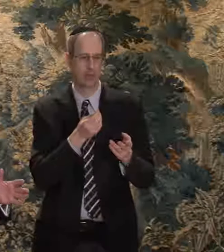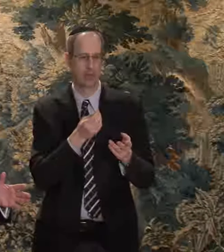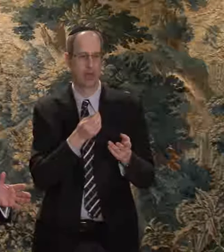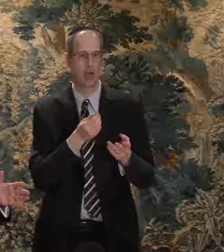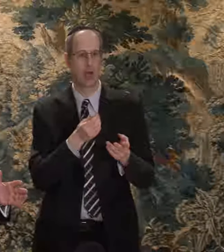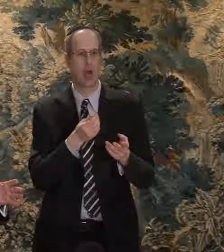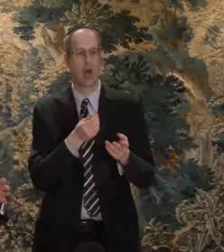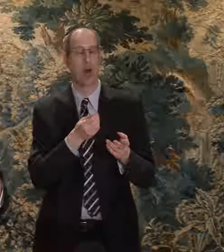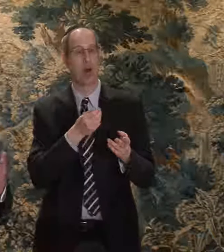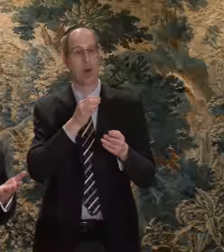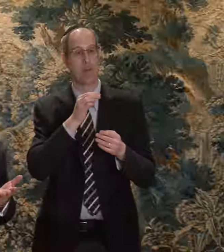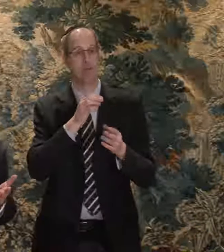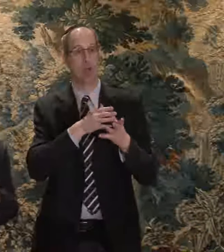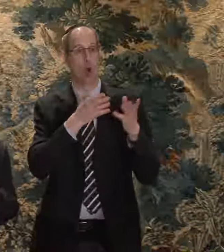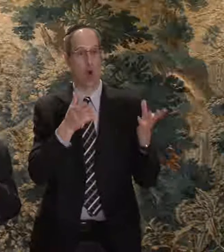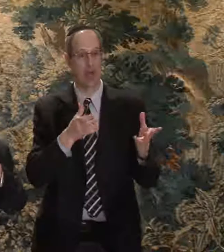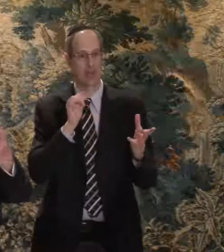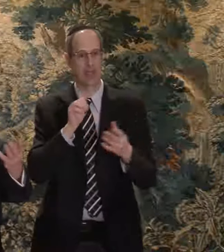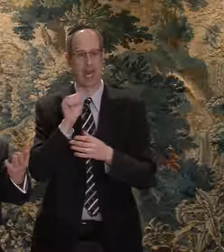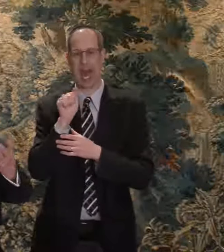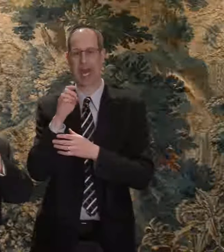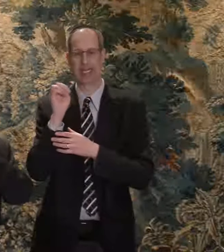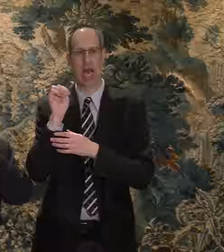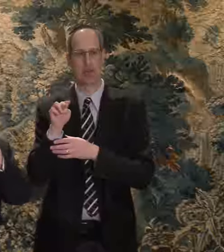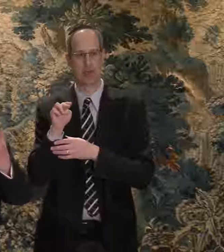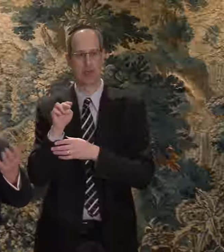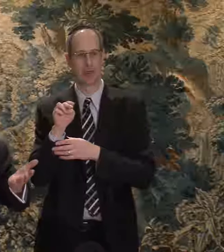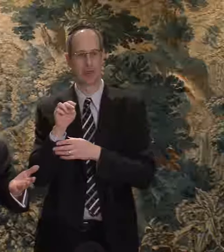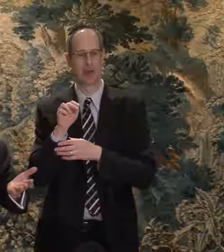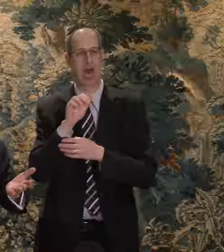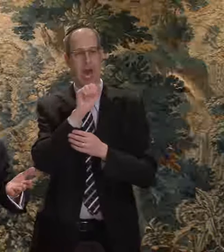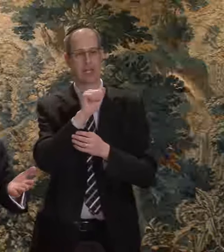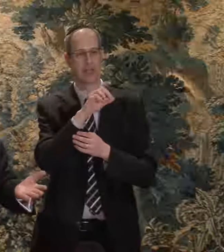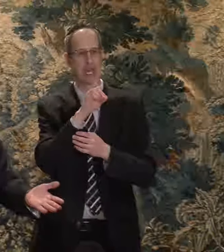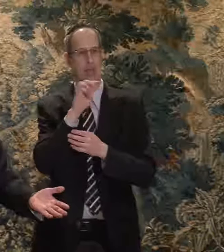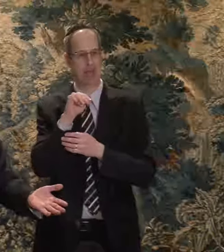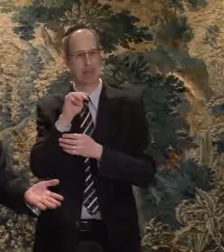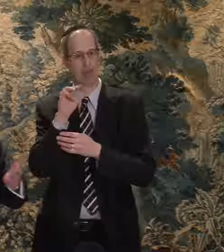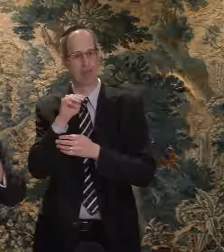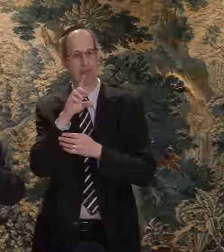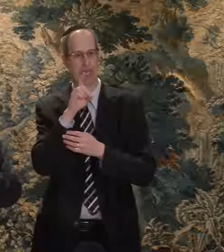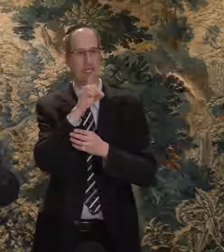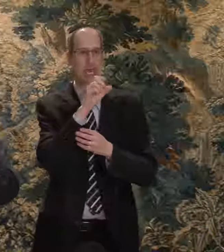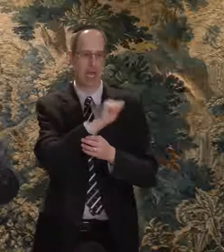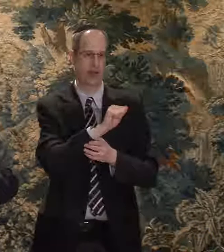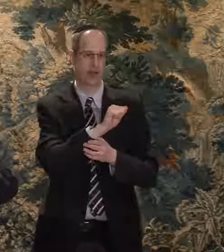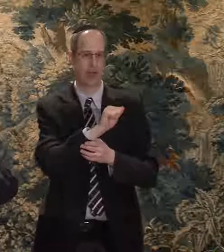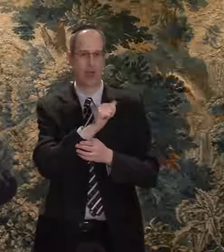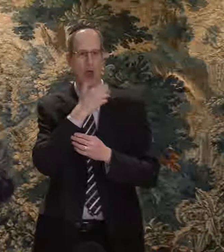is autumn mem I love Dollard I love dark men so rough witnessed why does the mad